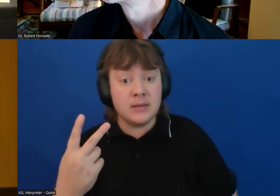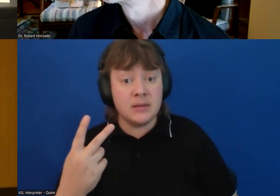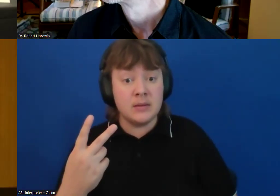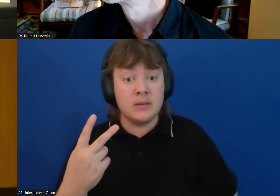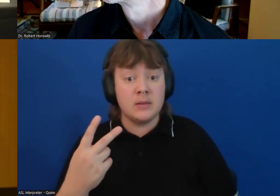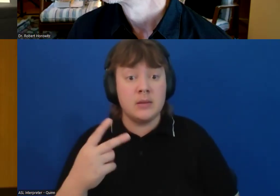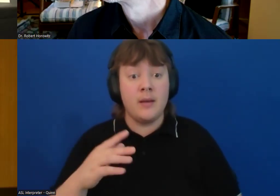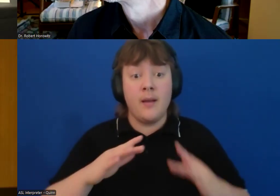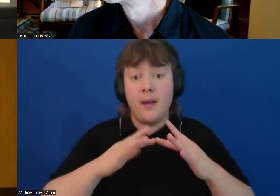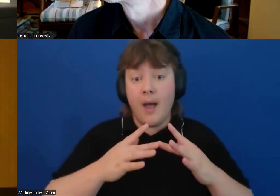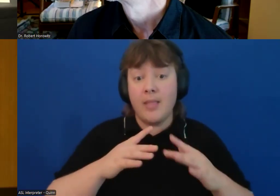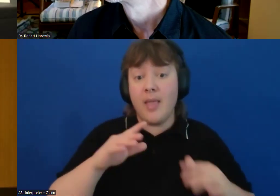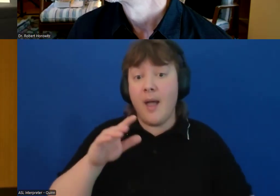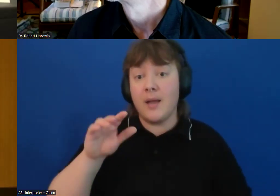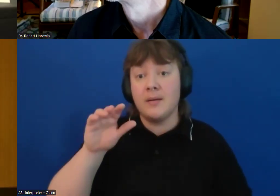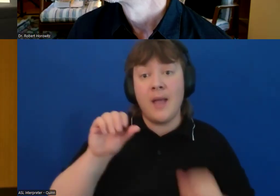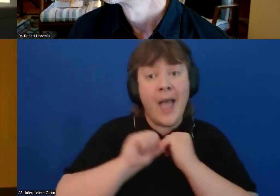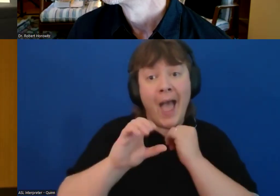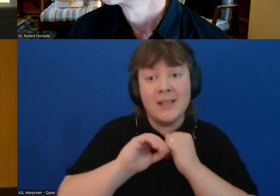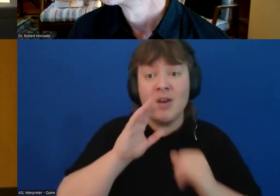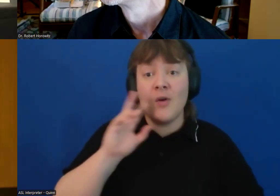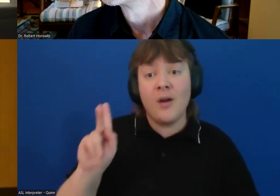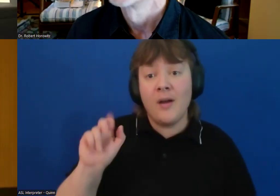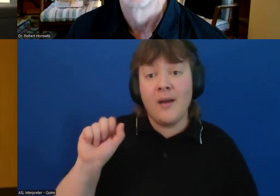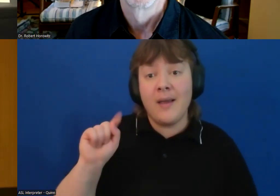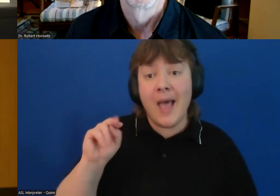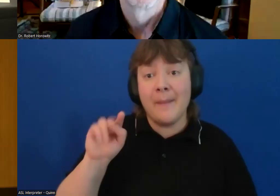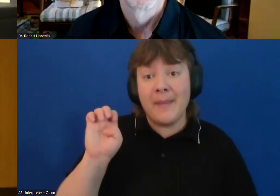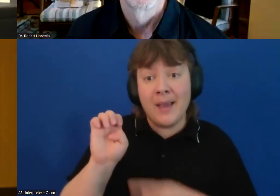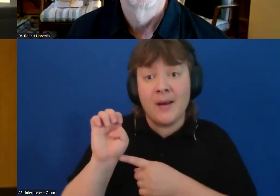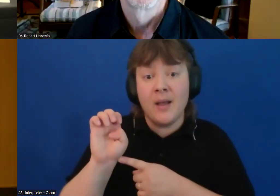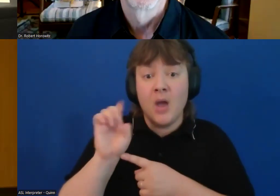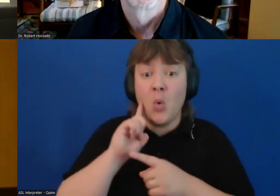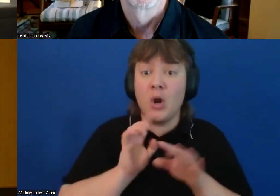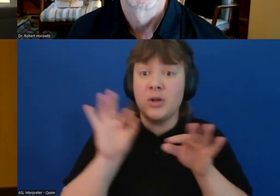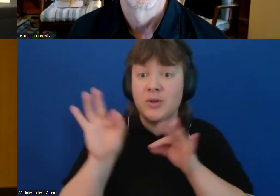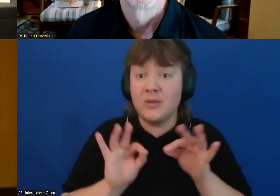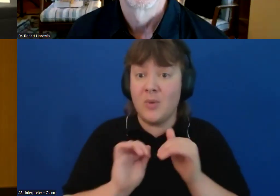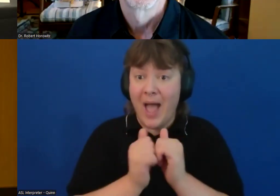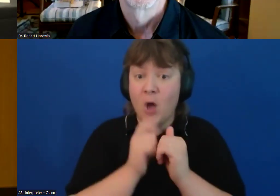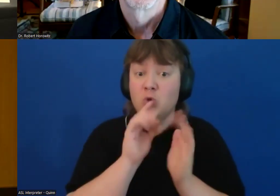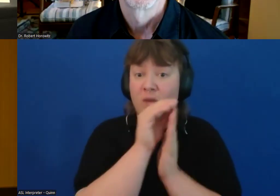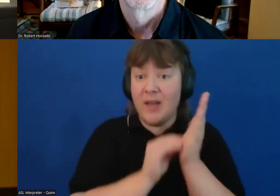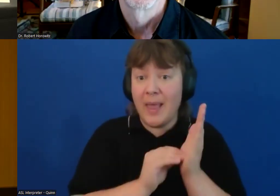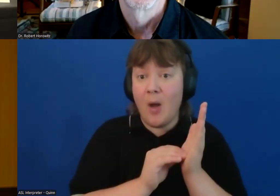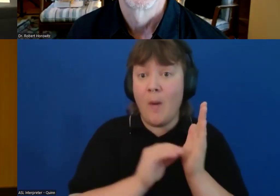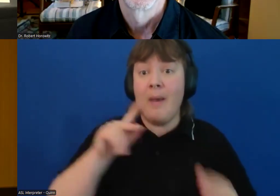ads for uh ketamine where it direct directs you how to fill out the PHQ9 to be depressed